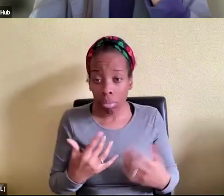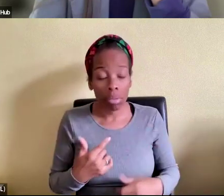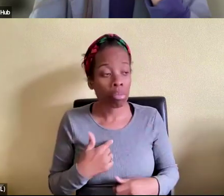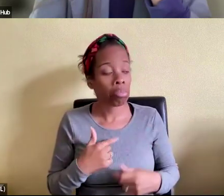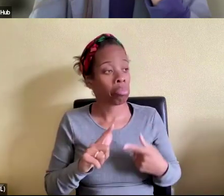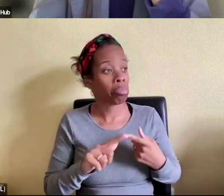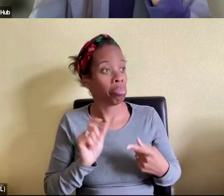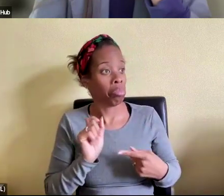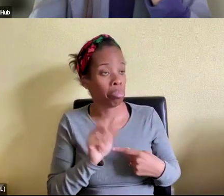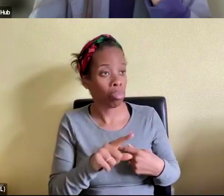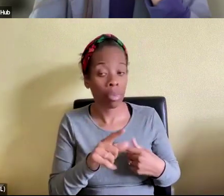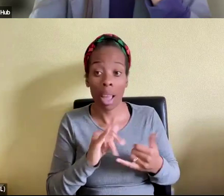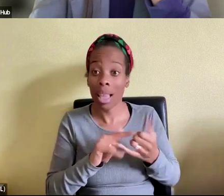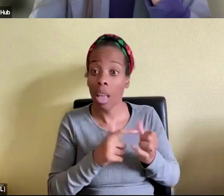So you can make a SAR for